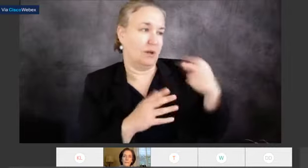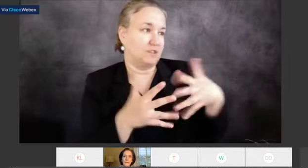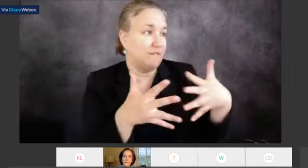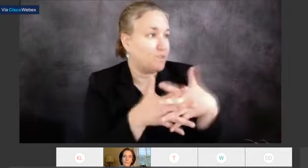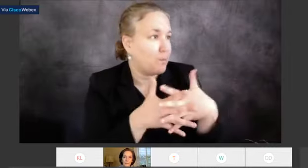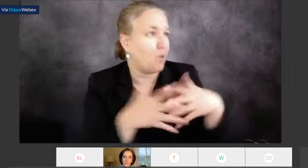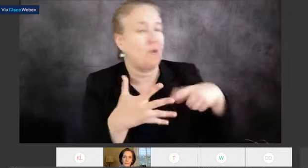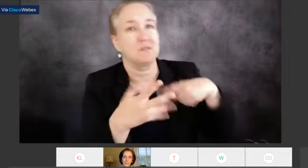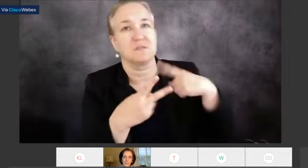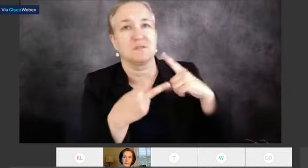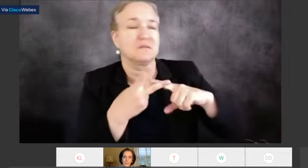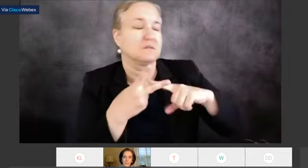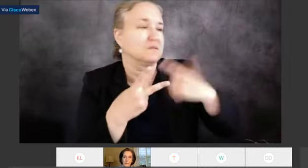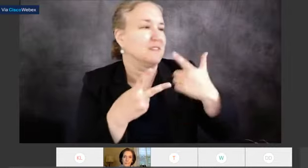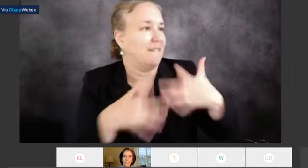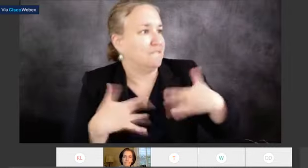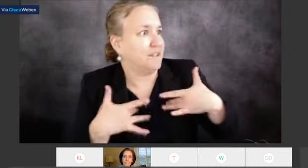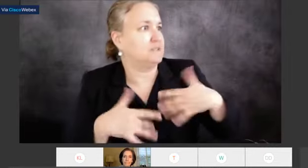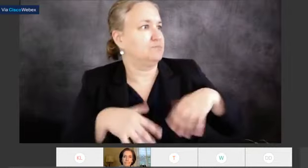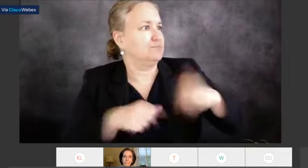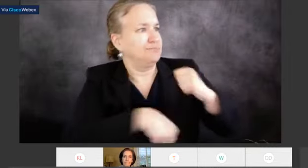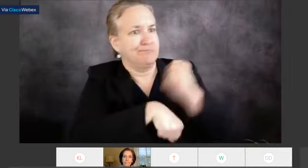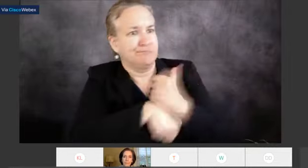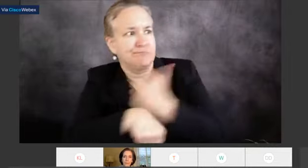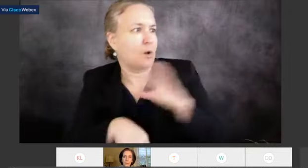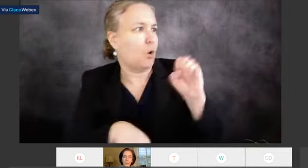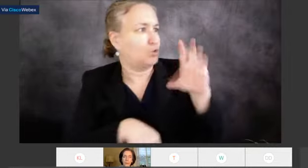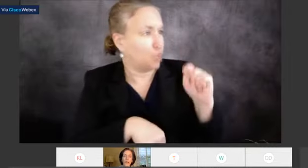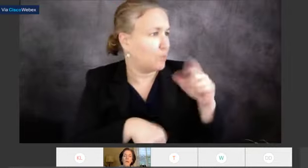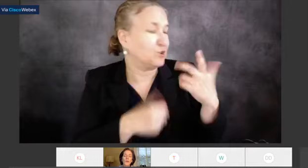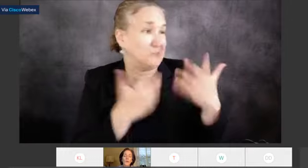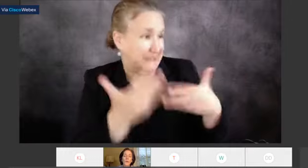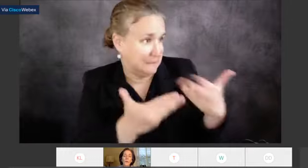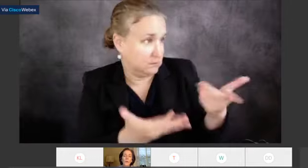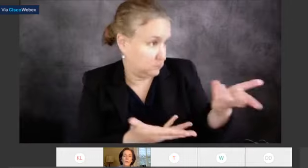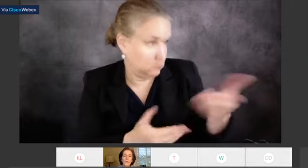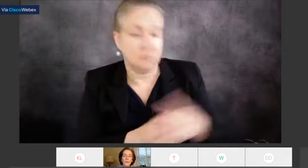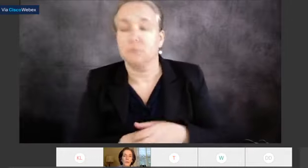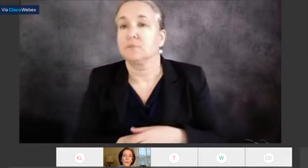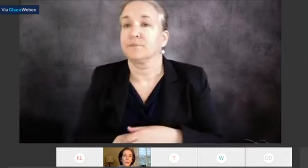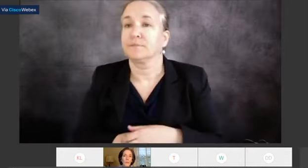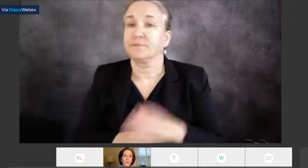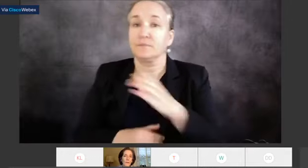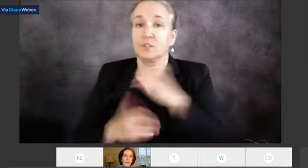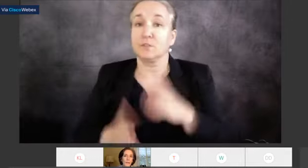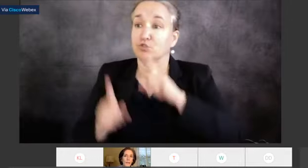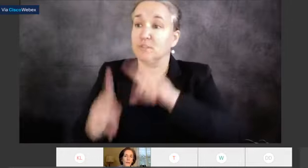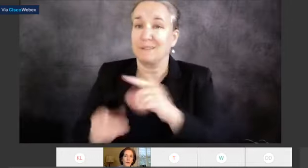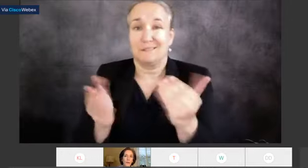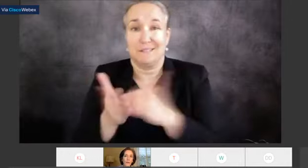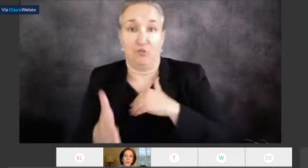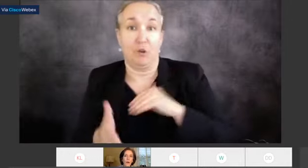and um events that are set to begin in october [Commissioner] right so just again a reminder as Mr Stein noted